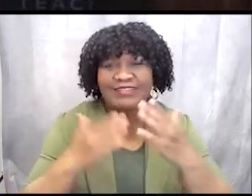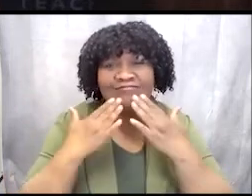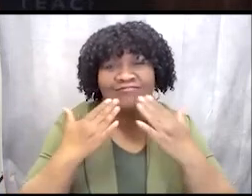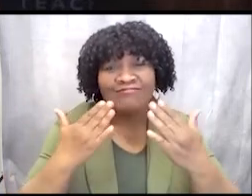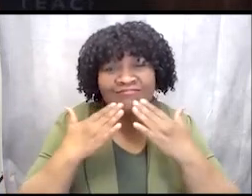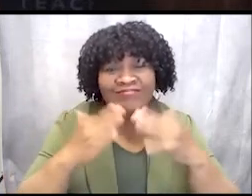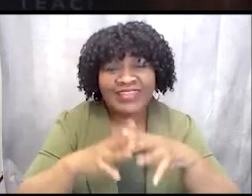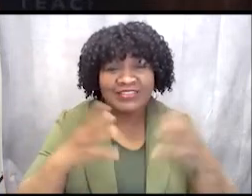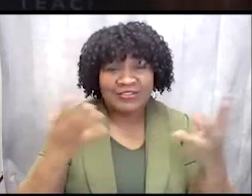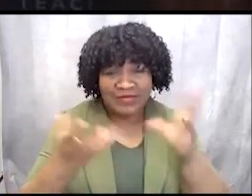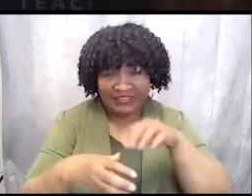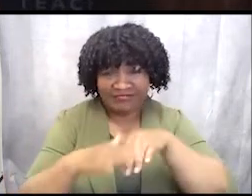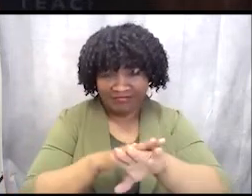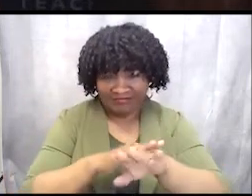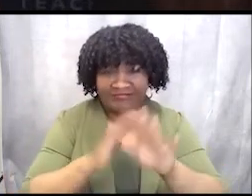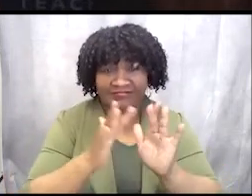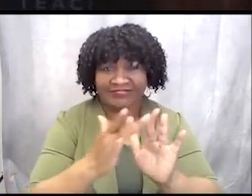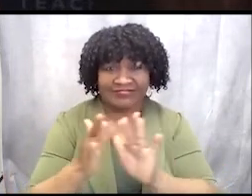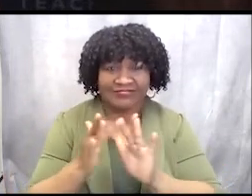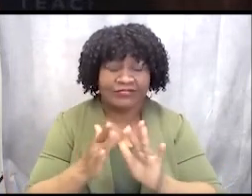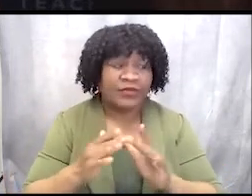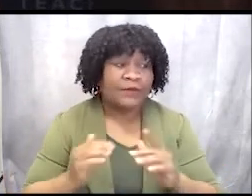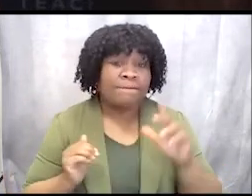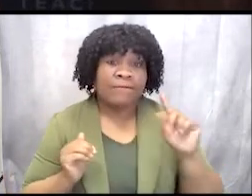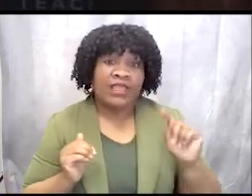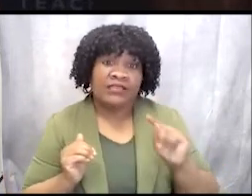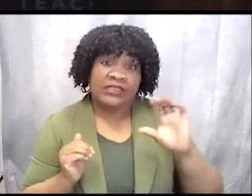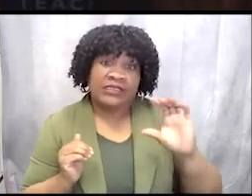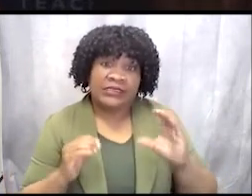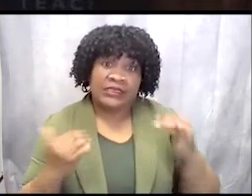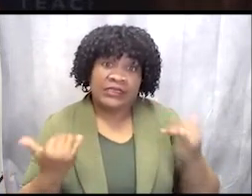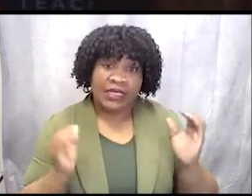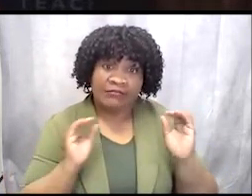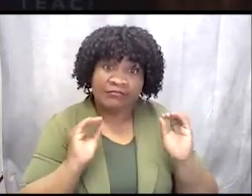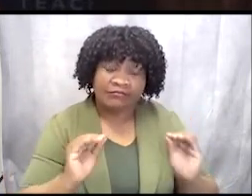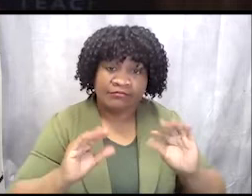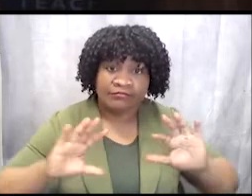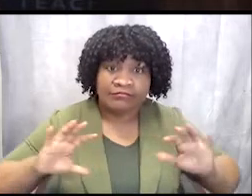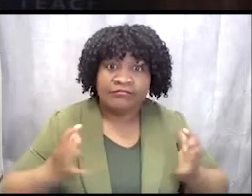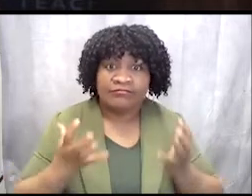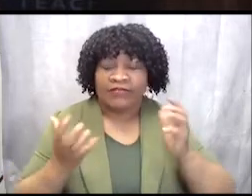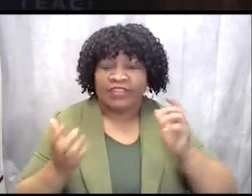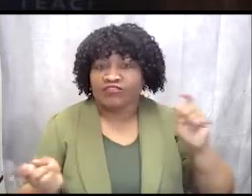So thank you to that. At TC, cultivating educational leaders and change makers